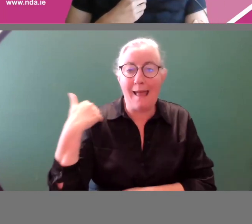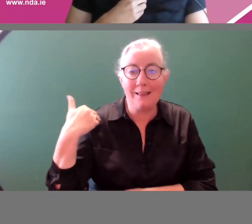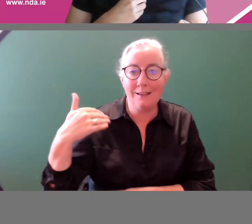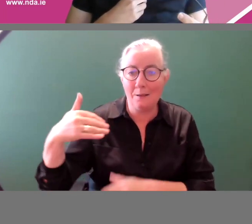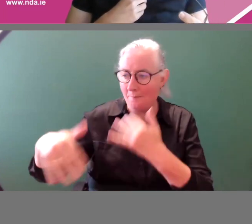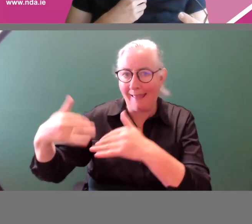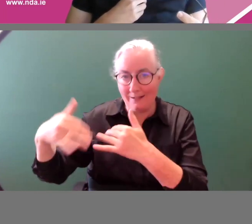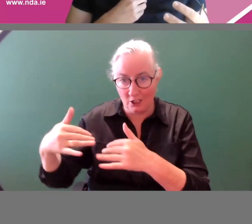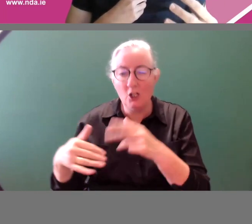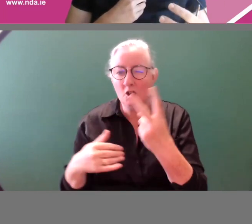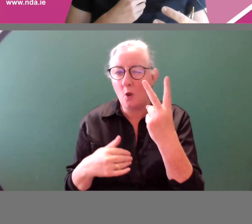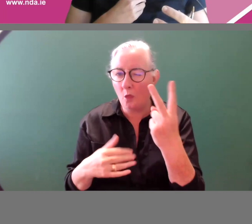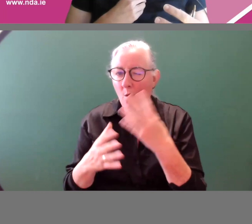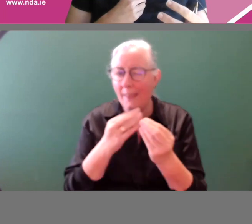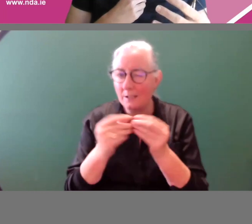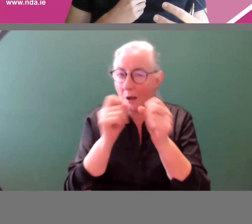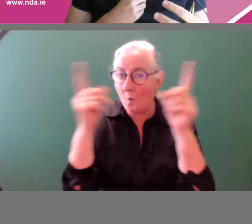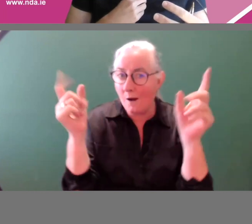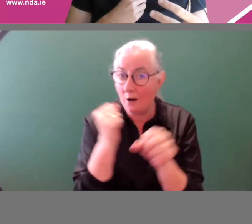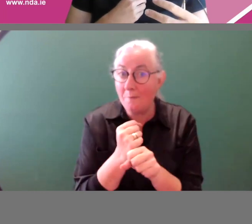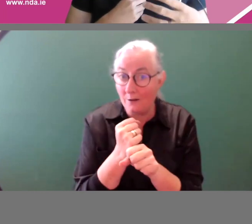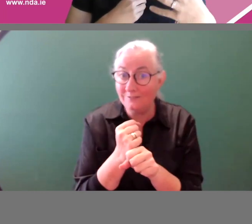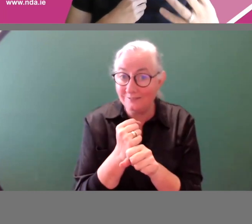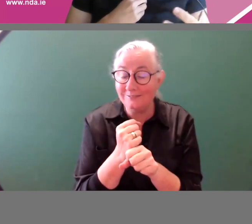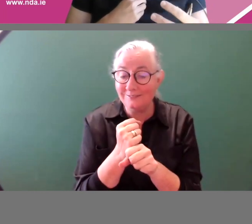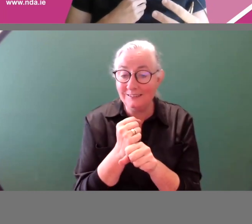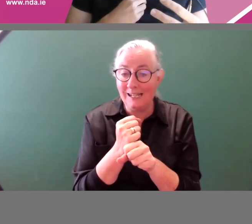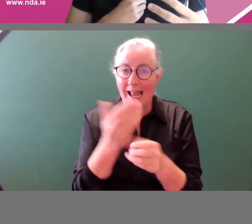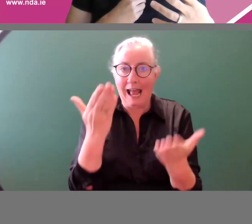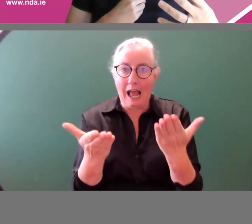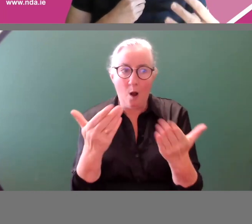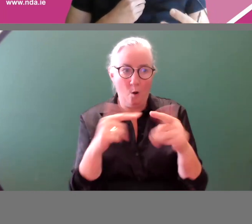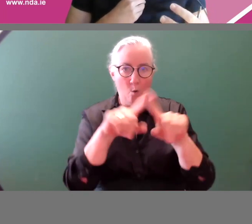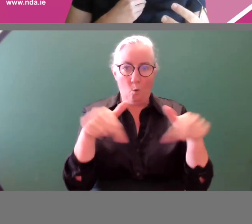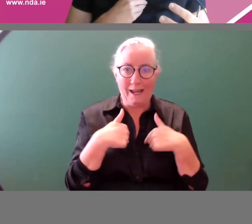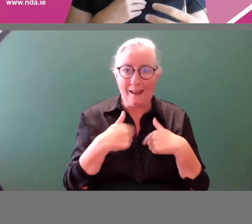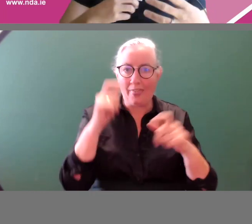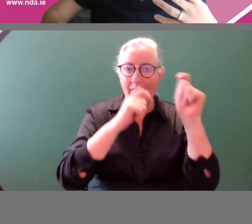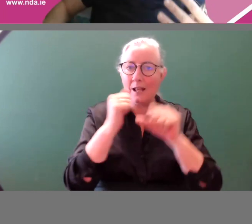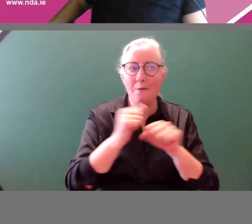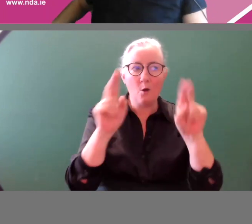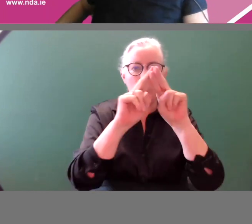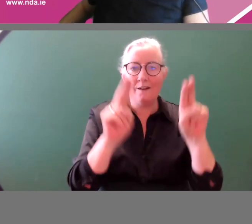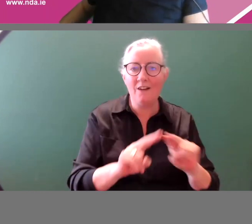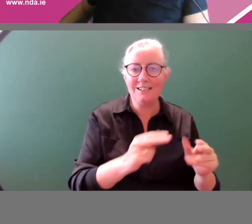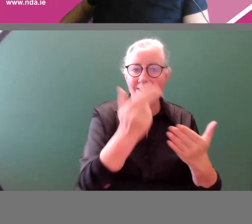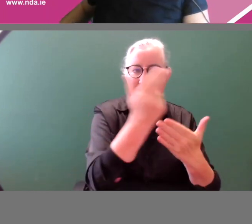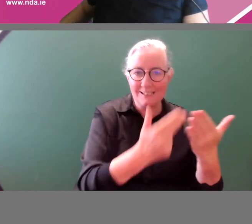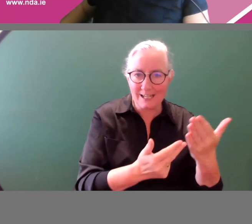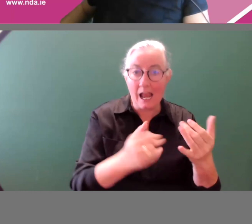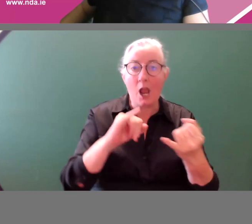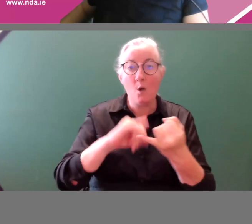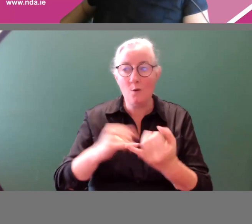things to be aware of in relation to how we think of Universal Design and who we're designing for.